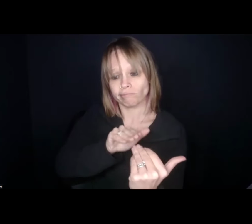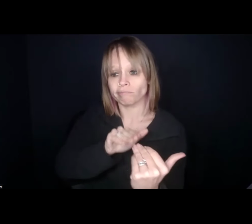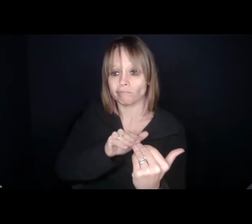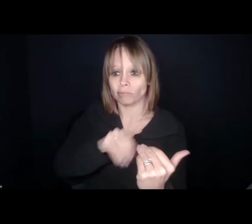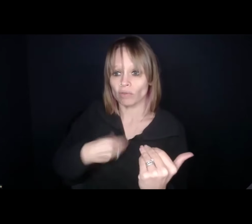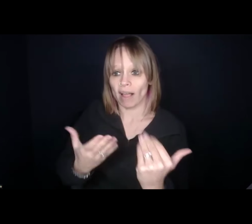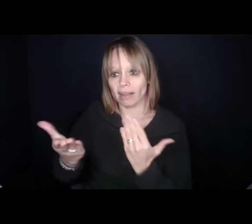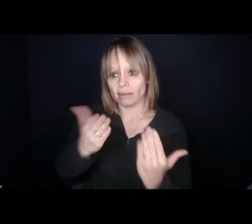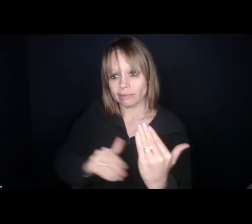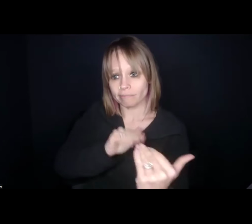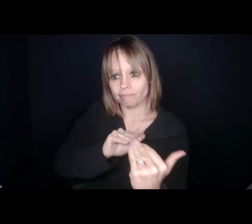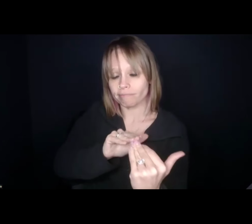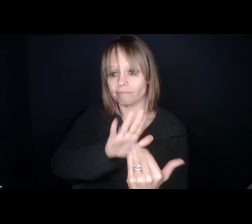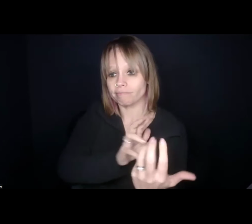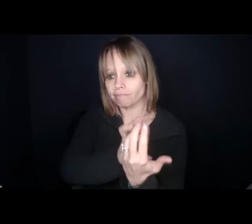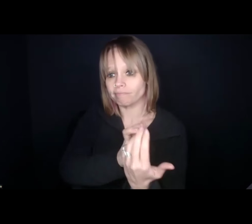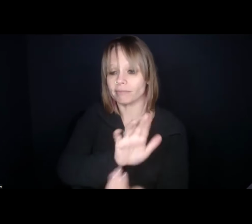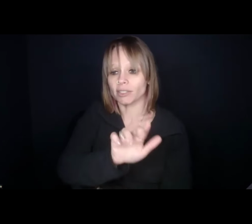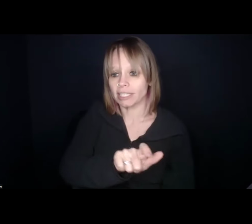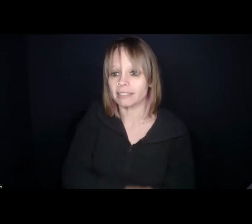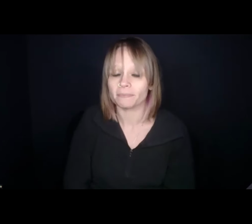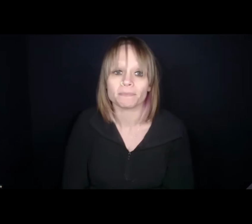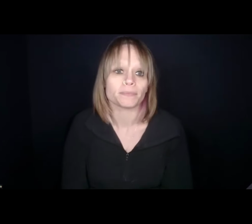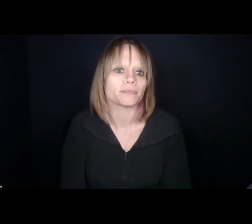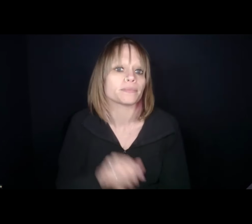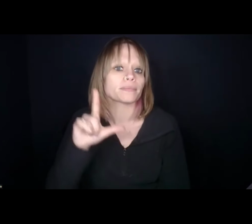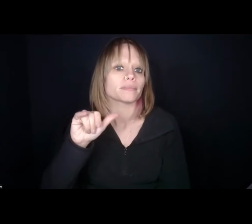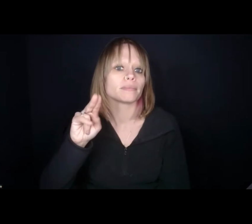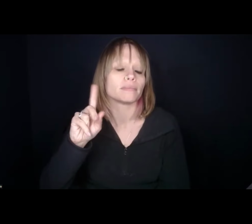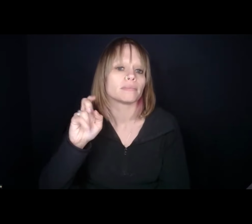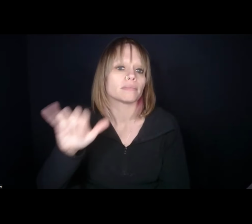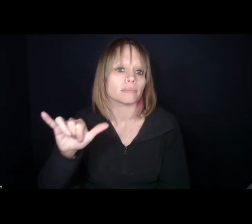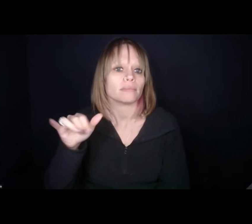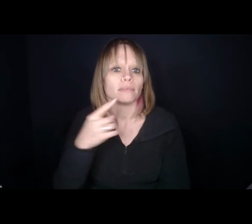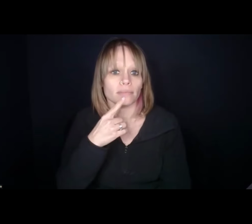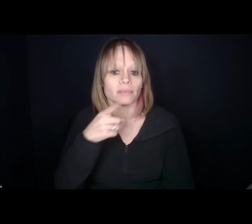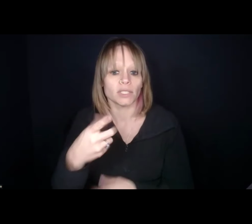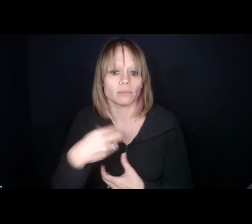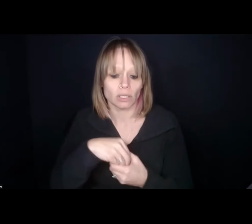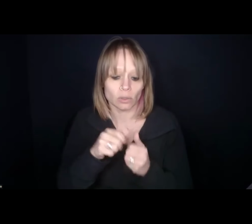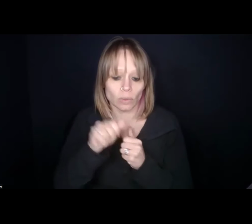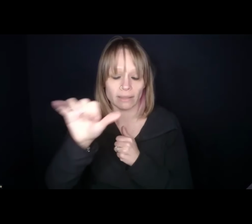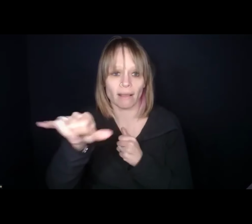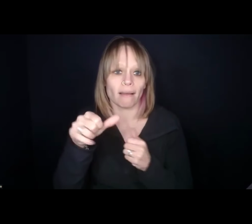Lindsay Mullis commented. Morgan participates in that exercise program, too.